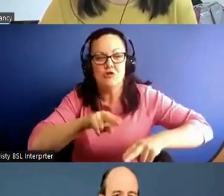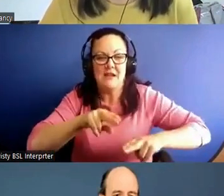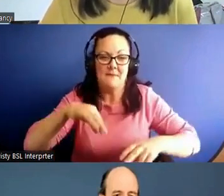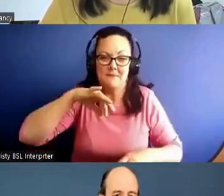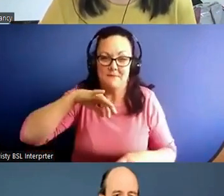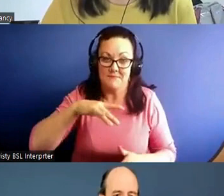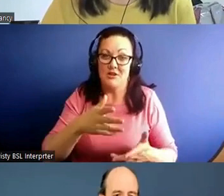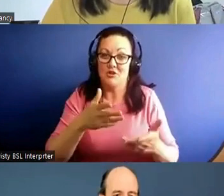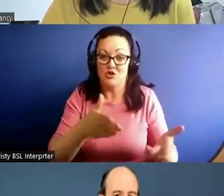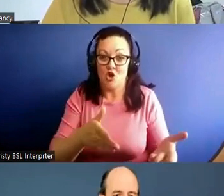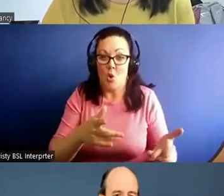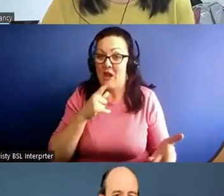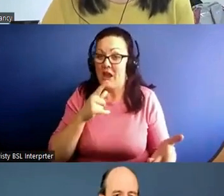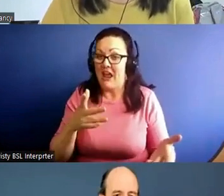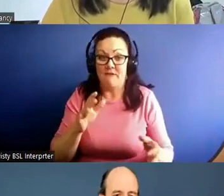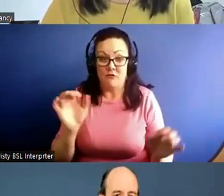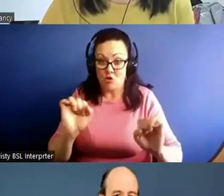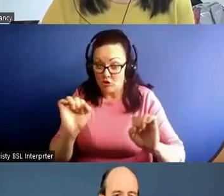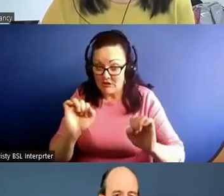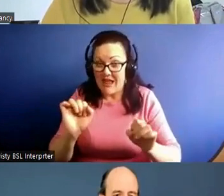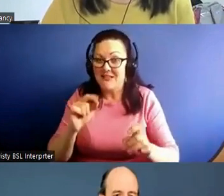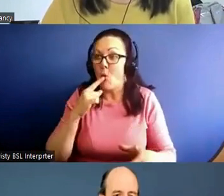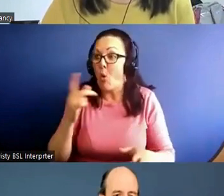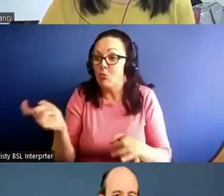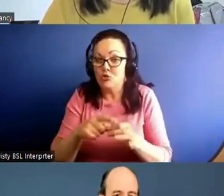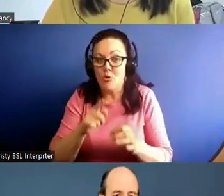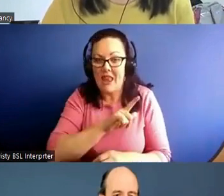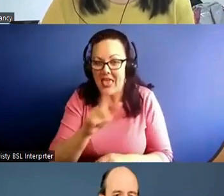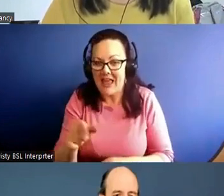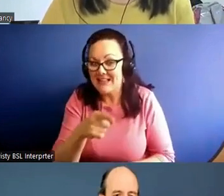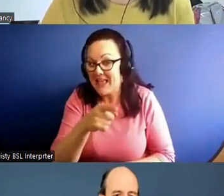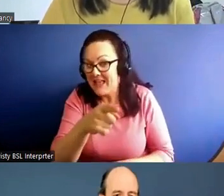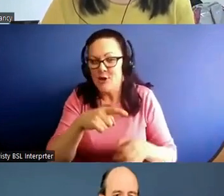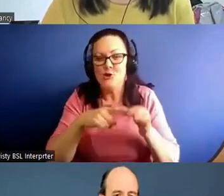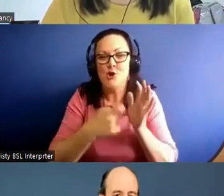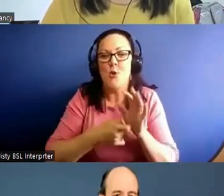joined a little later here is the QR code to go directly to